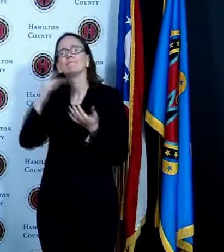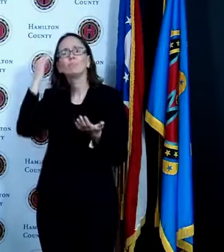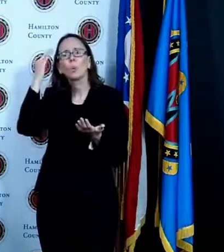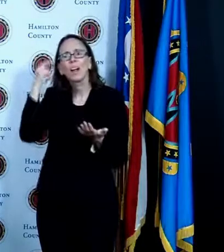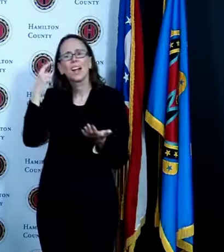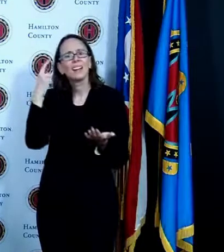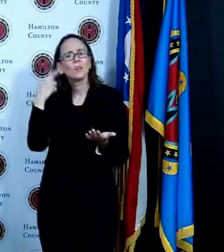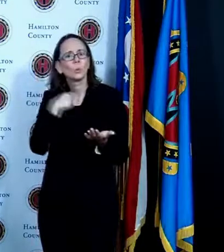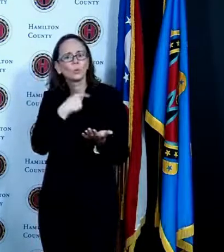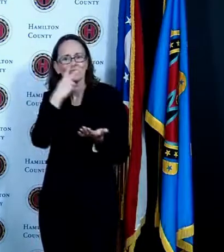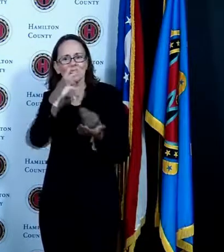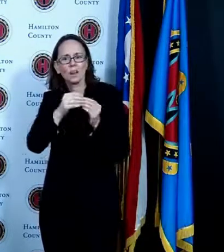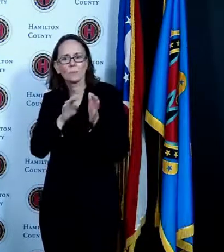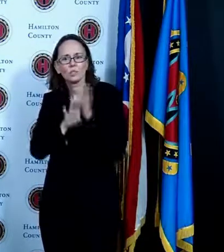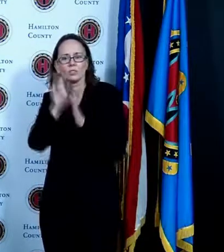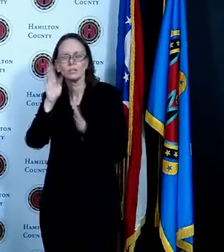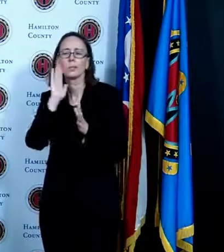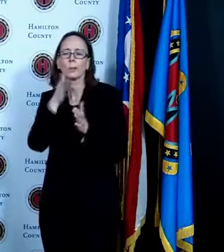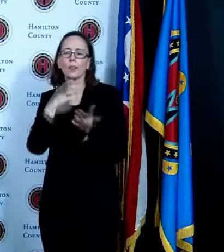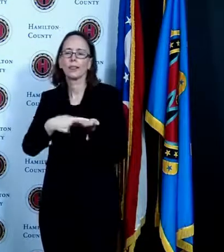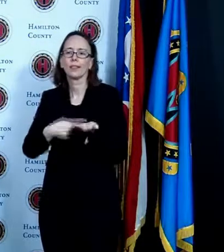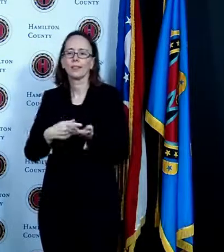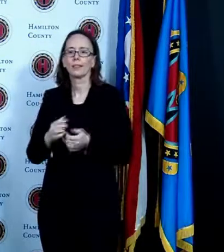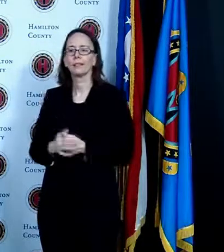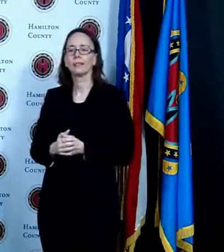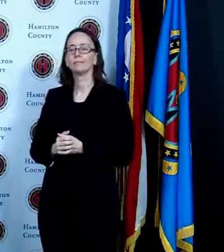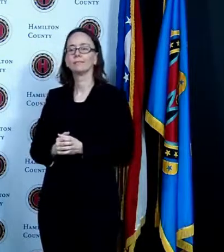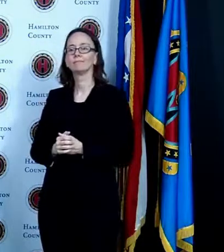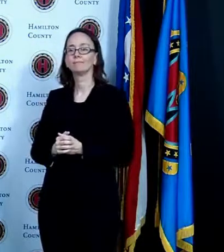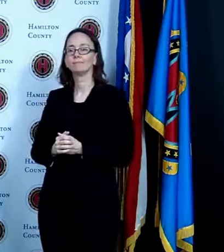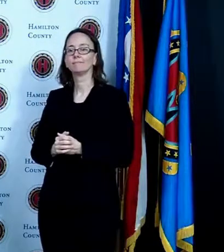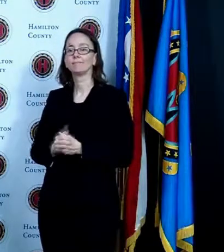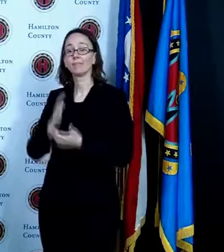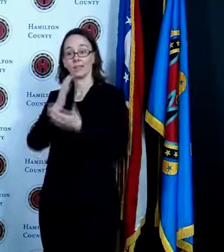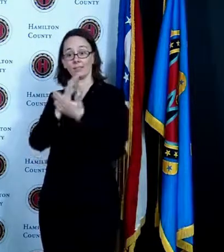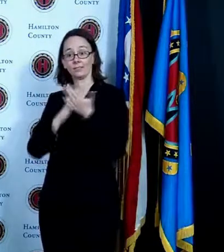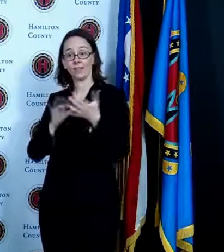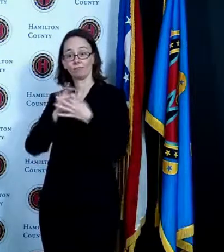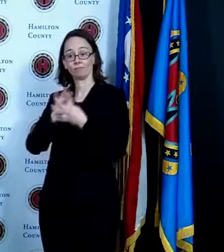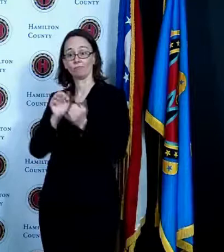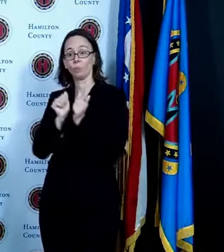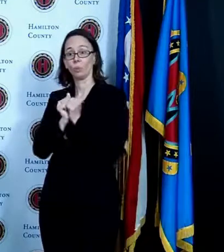increased numbers we think some of its related to the drug supply and fentanyl